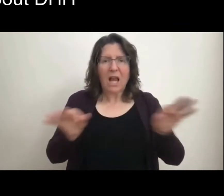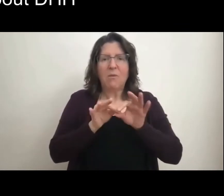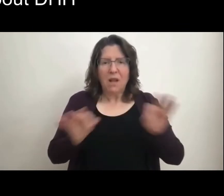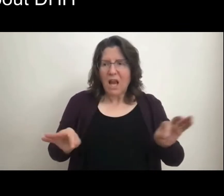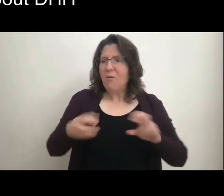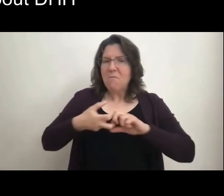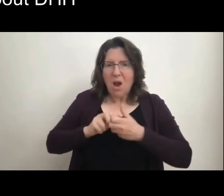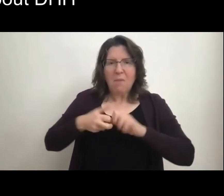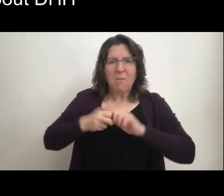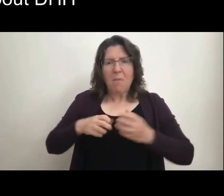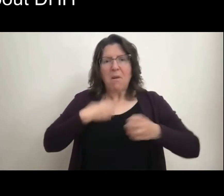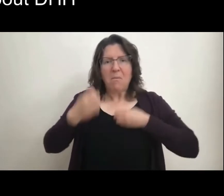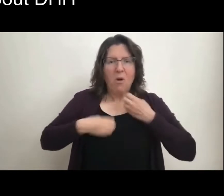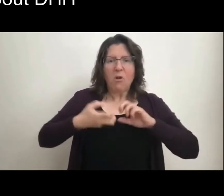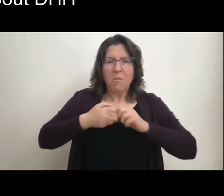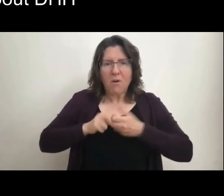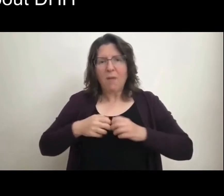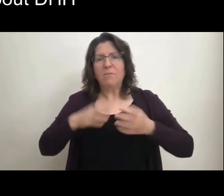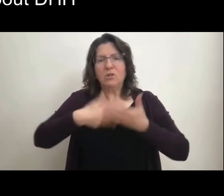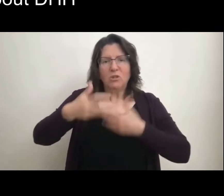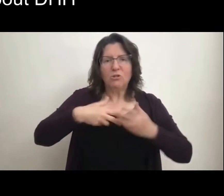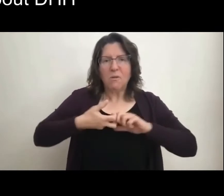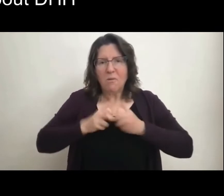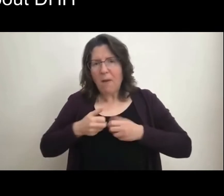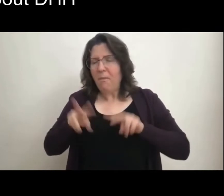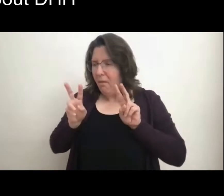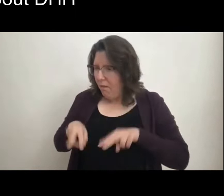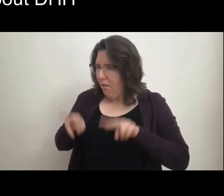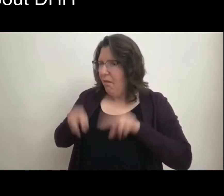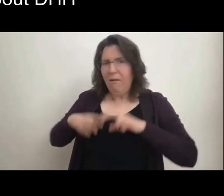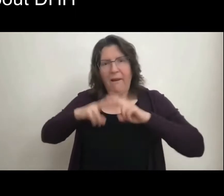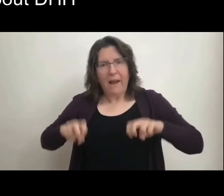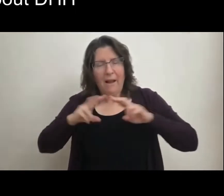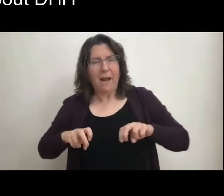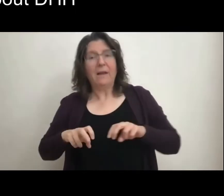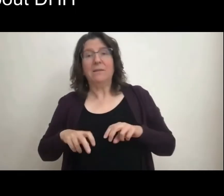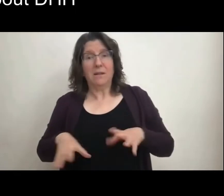The emphasis is so heavily geared towards the problems of the deaf and hard of hearing learner.